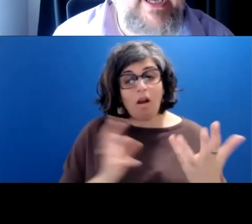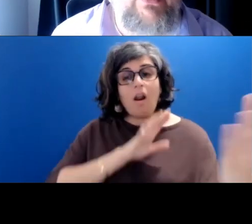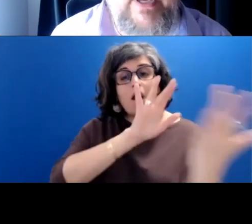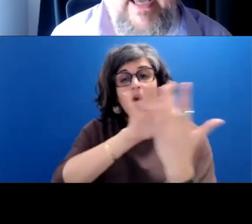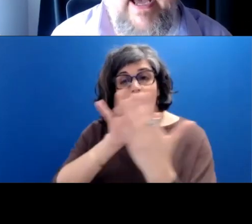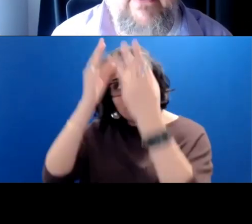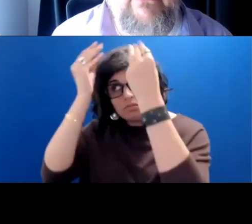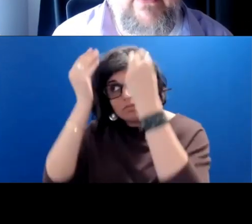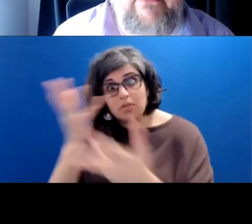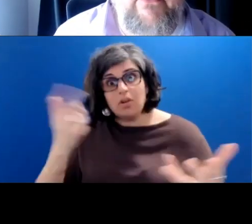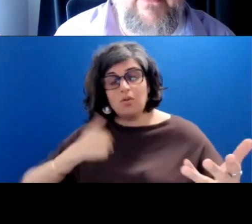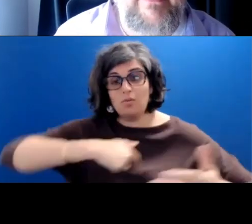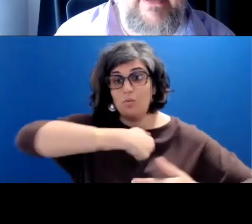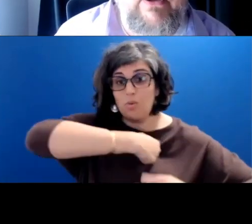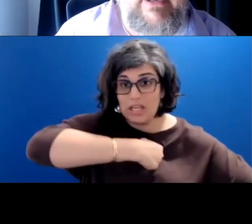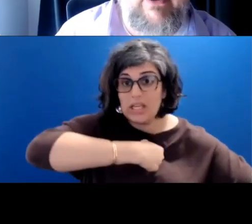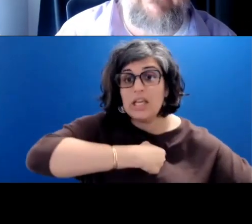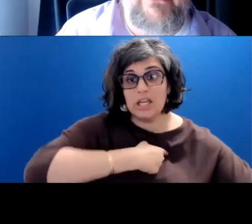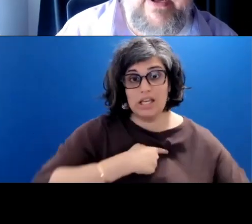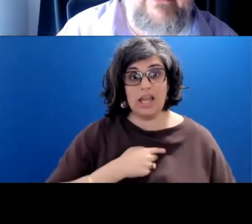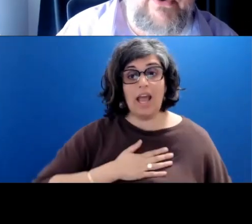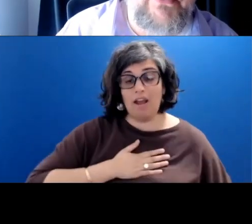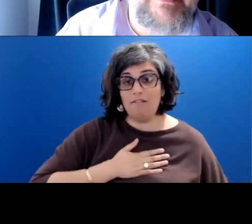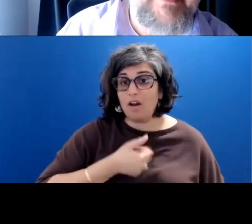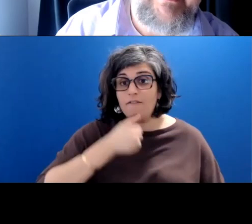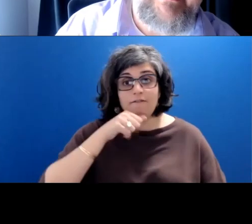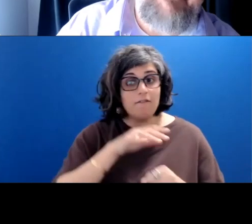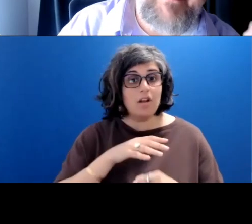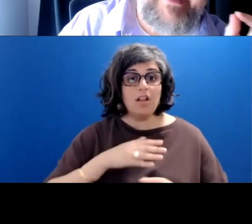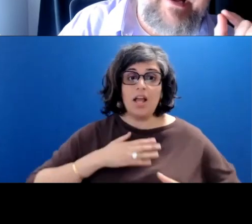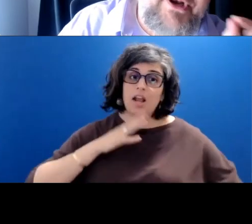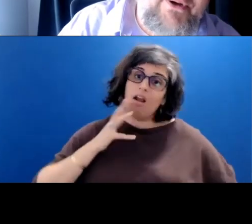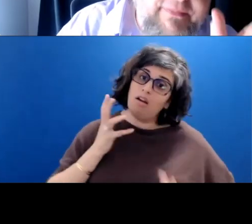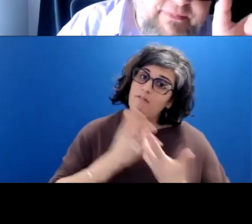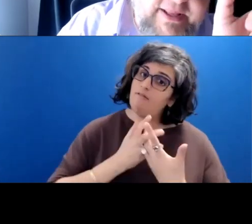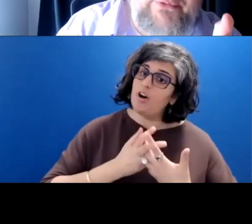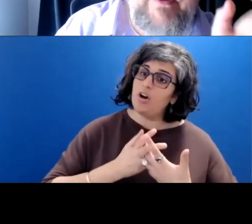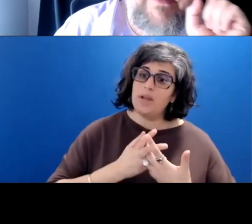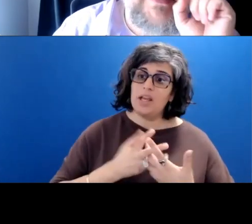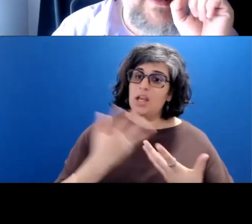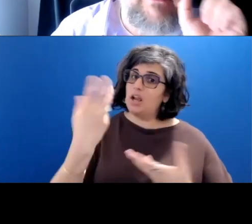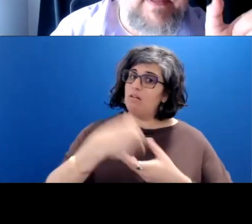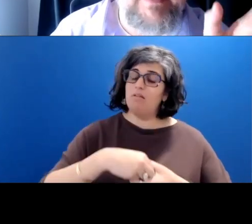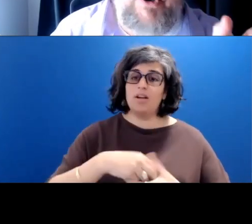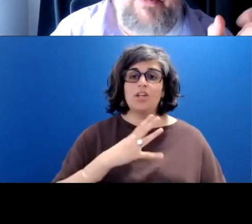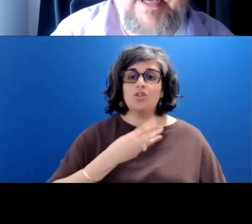"Hey, we have affirming healthcare for trans folks." And I know that it's really hard to see the Starbucks cup